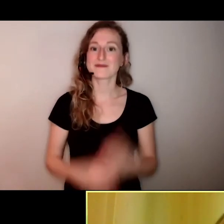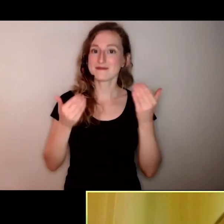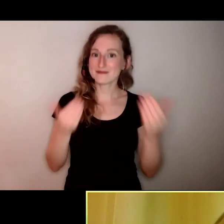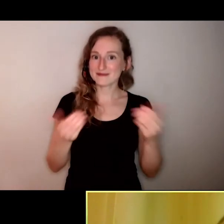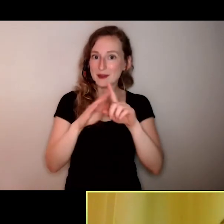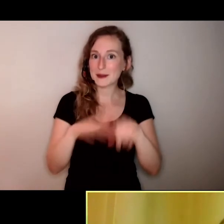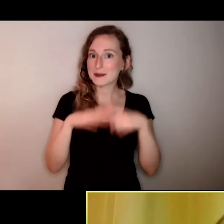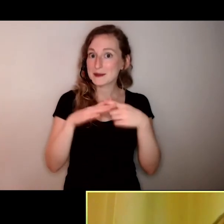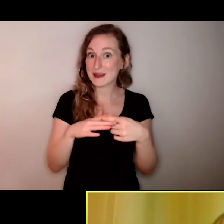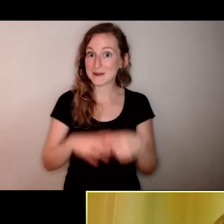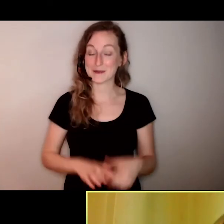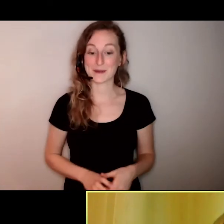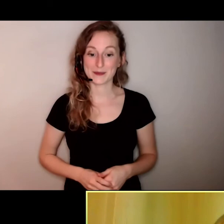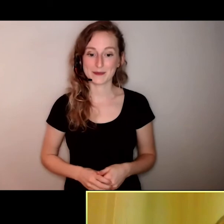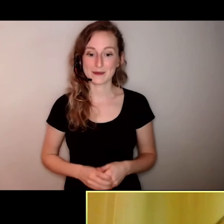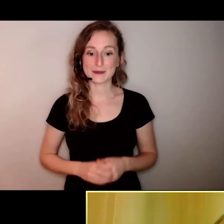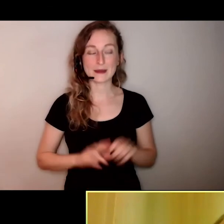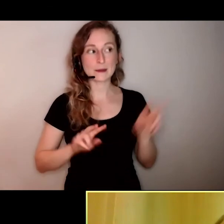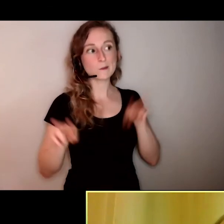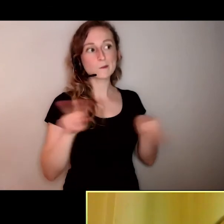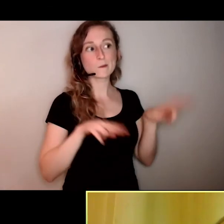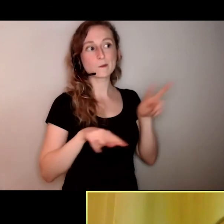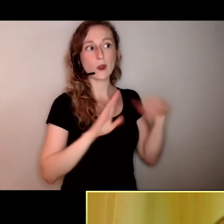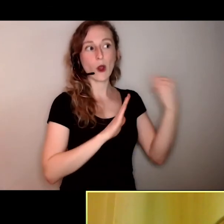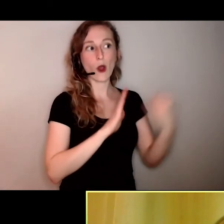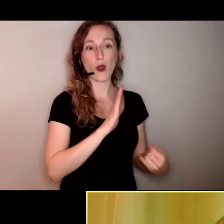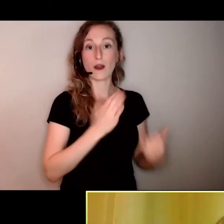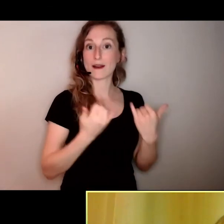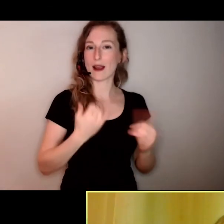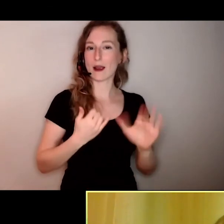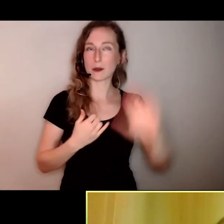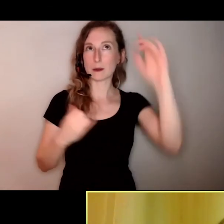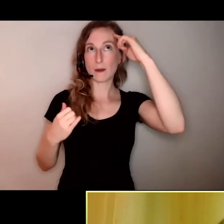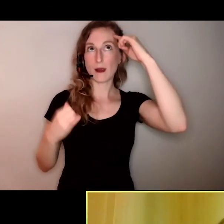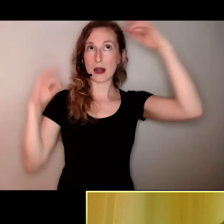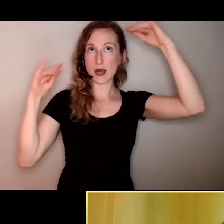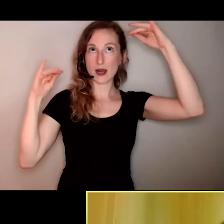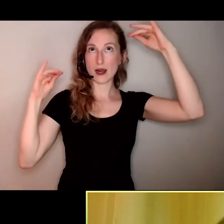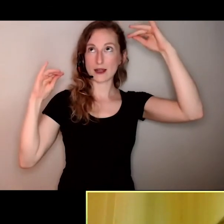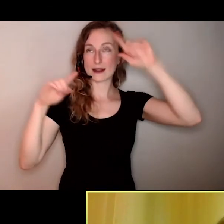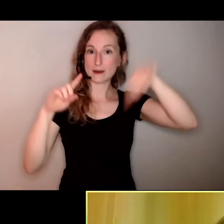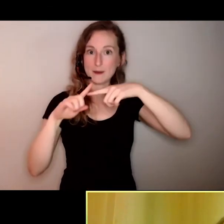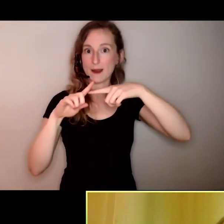Now that our brains are warmed up and thinking about shapes, I have a few different paintings